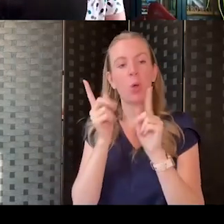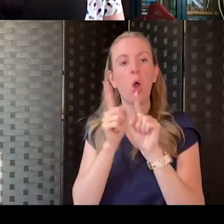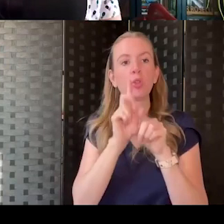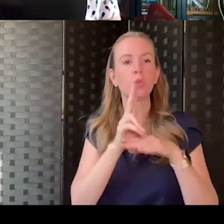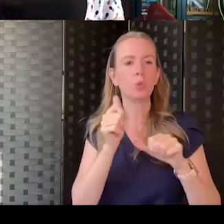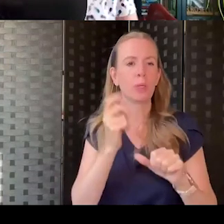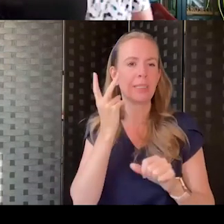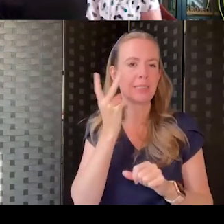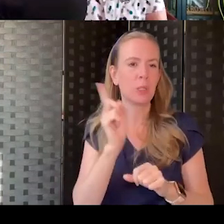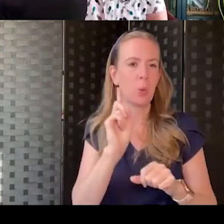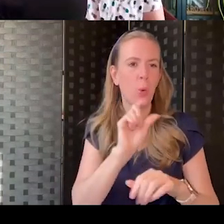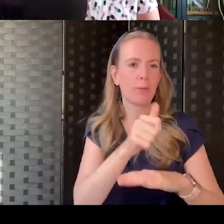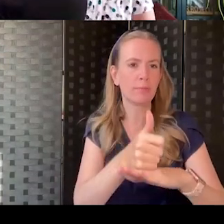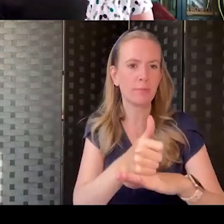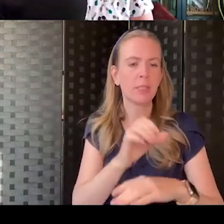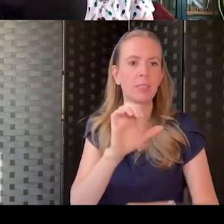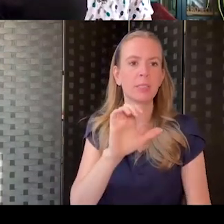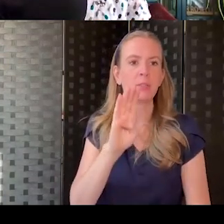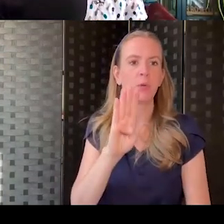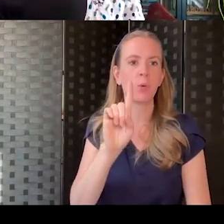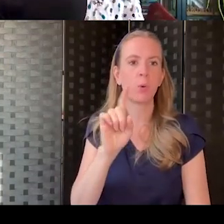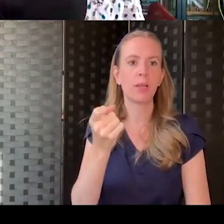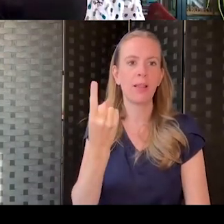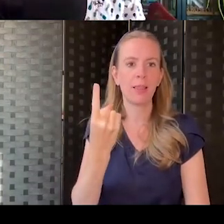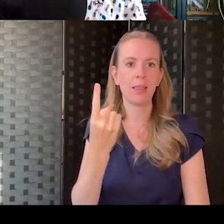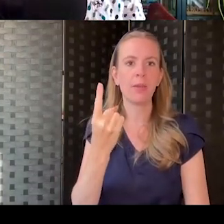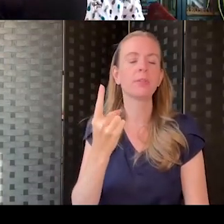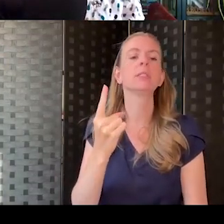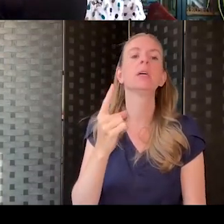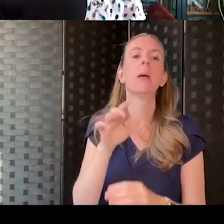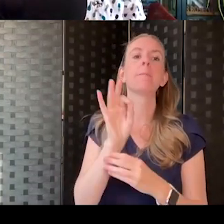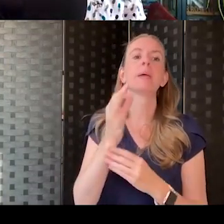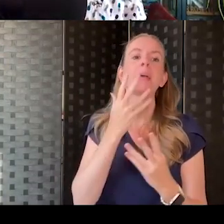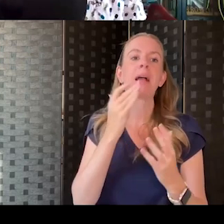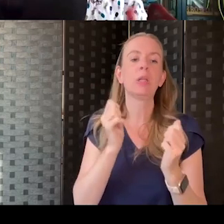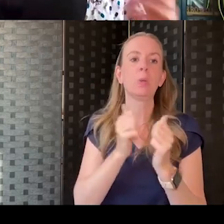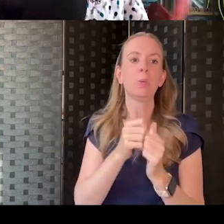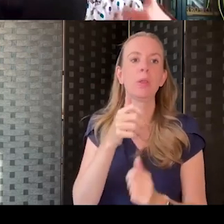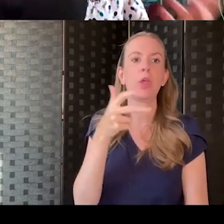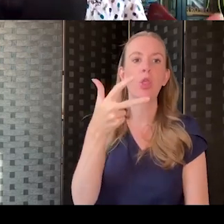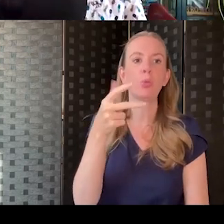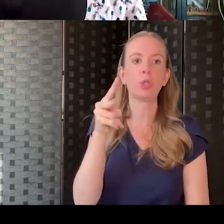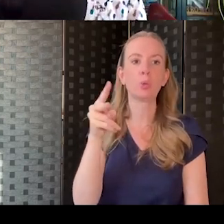to meet SC 1411 non-text contrast, choose a table with a 3-1 contrast ratio against whatever the